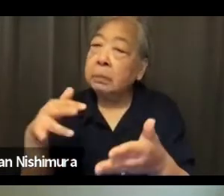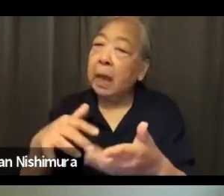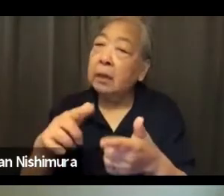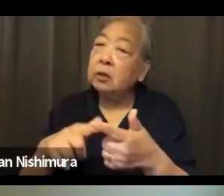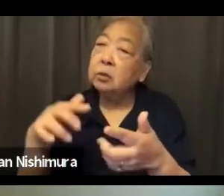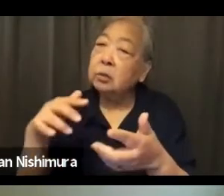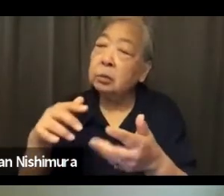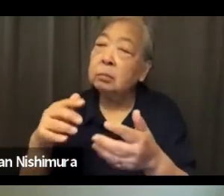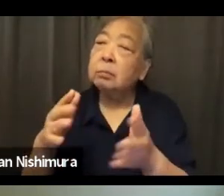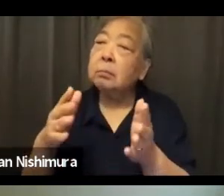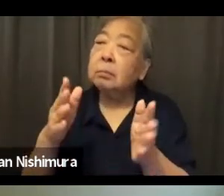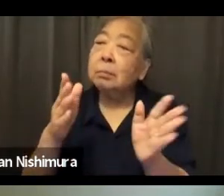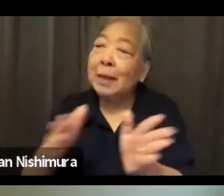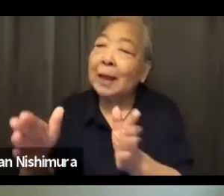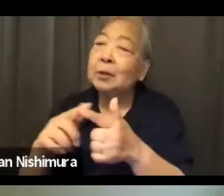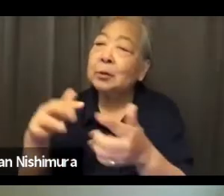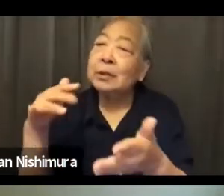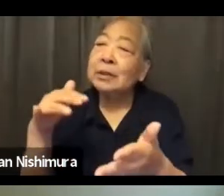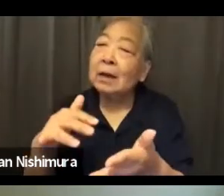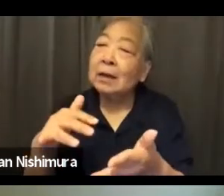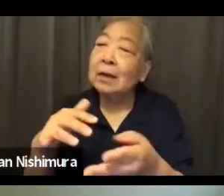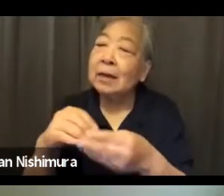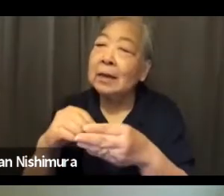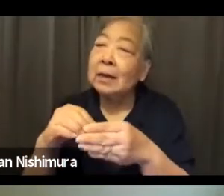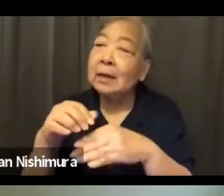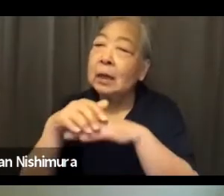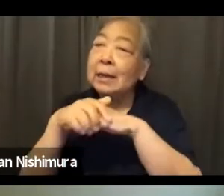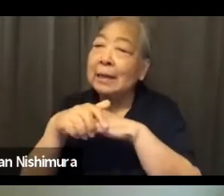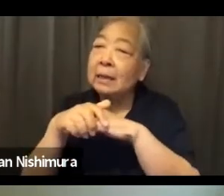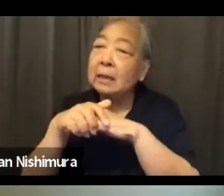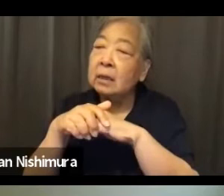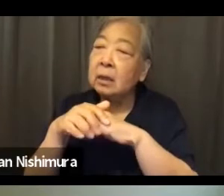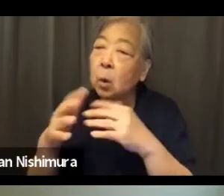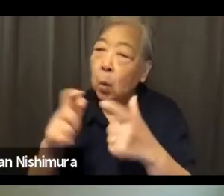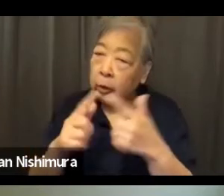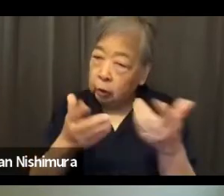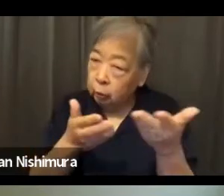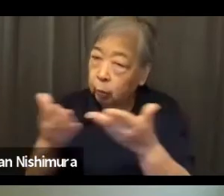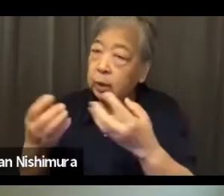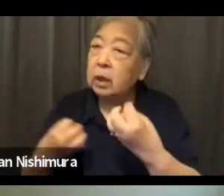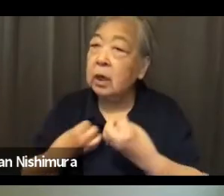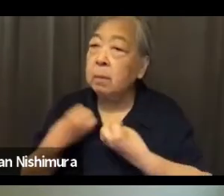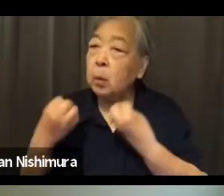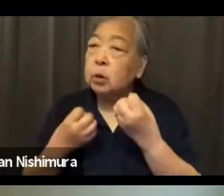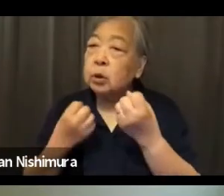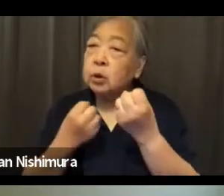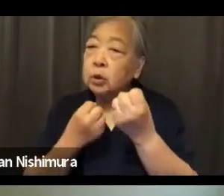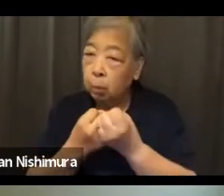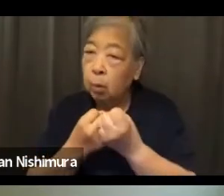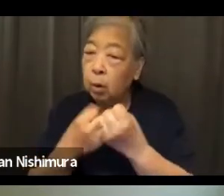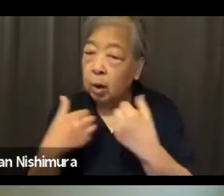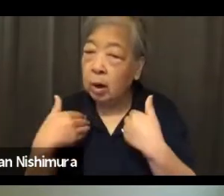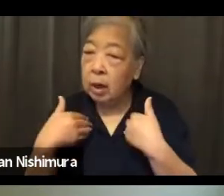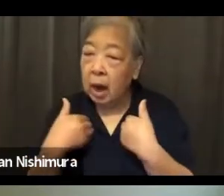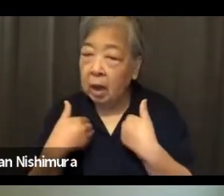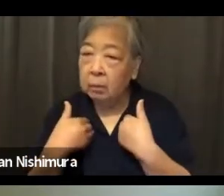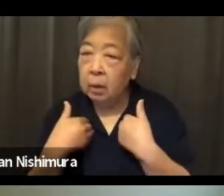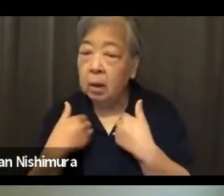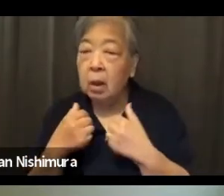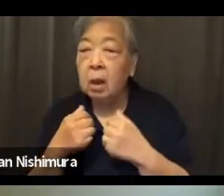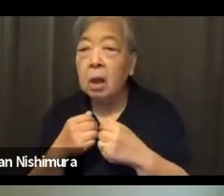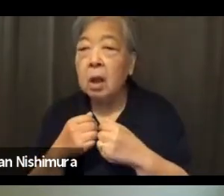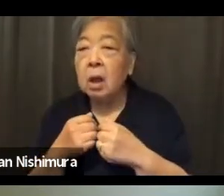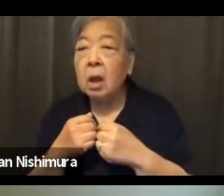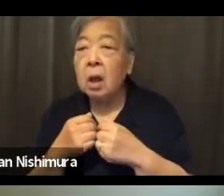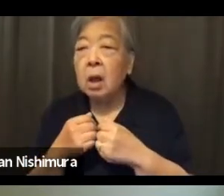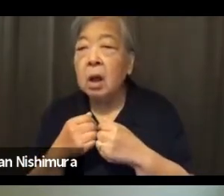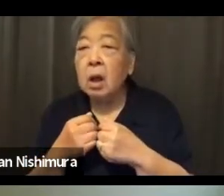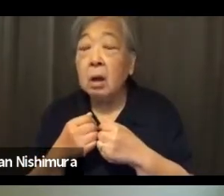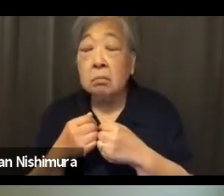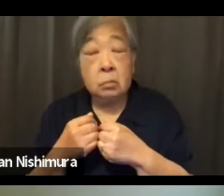in England, and wanted to bring their emotional support animal, and we did a lot of unpacking